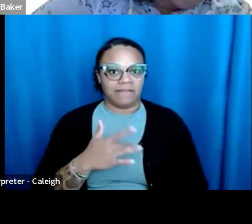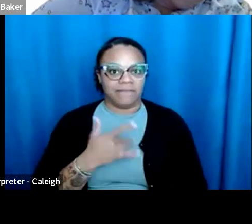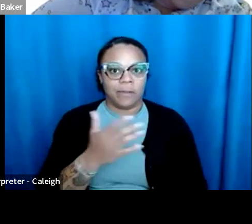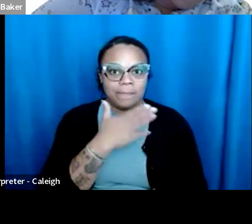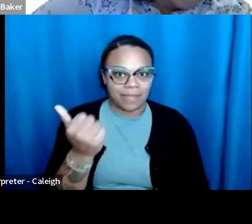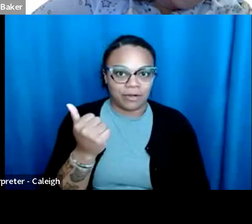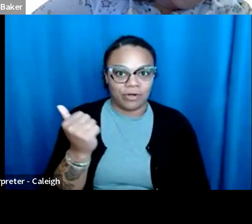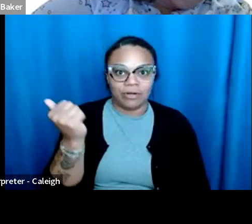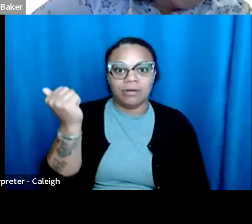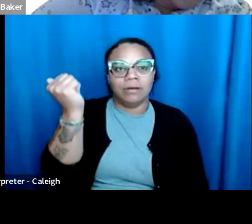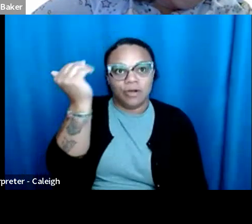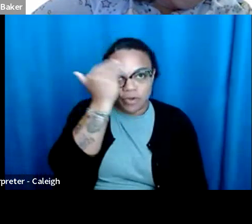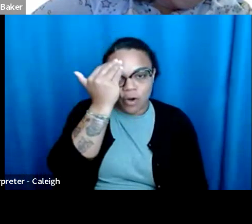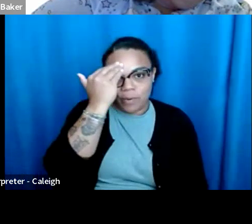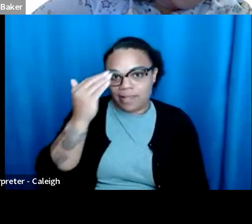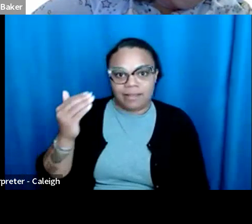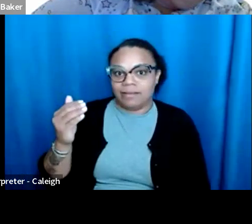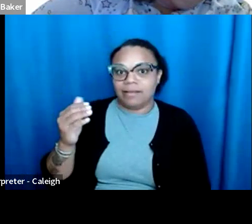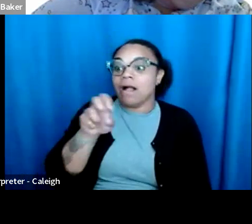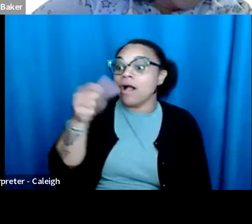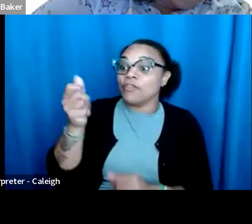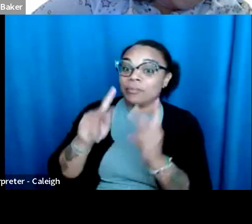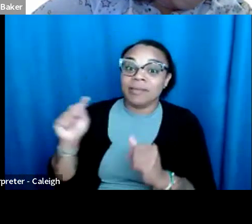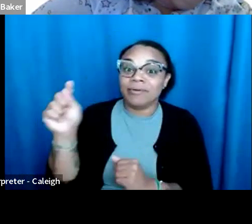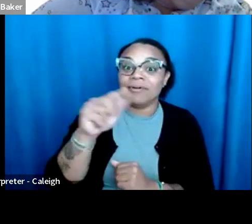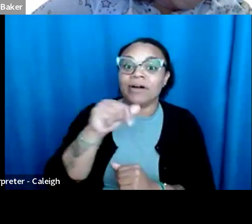for three hours like I had to, to go to class.